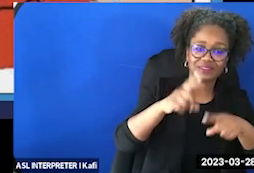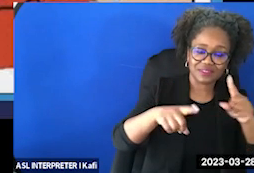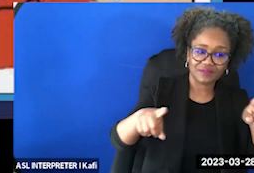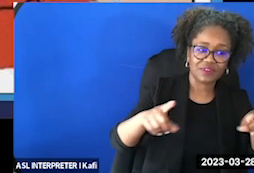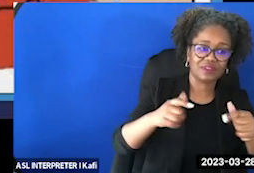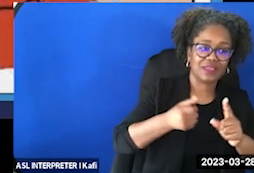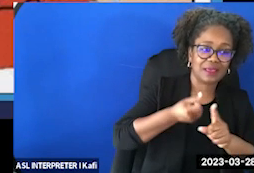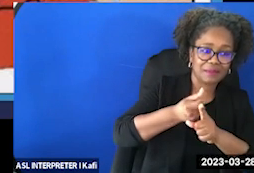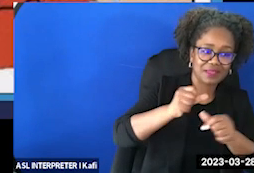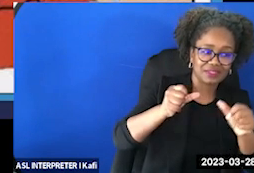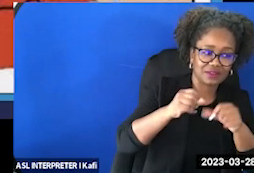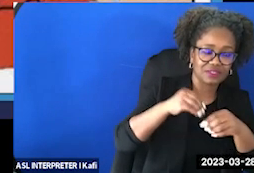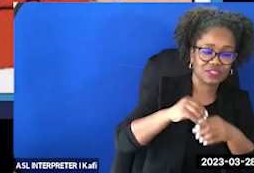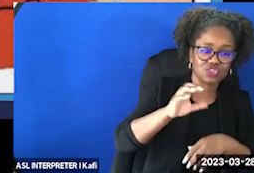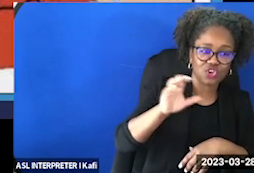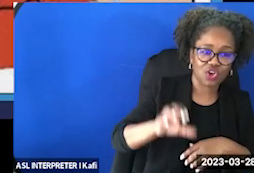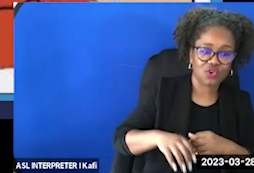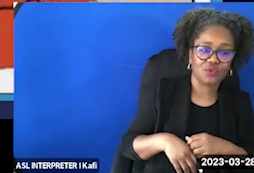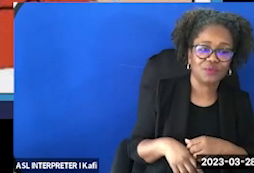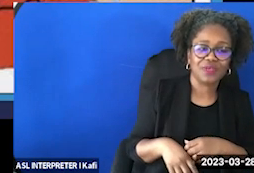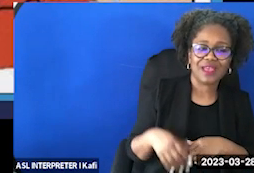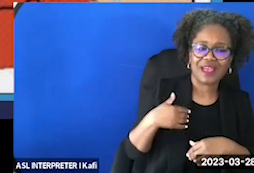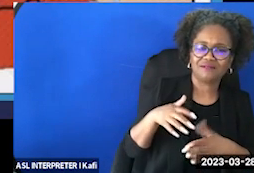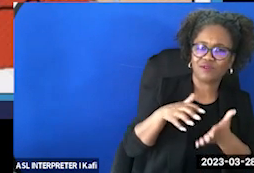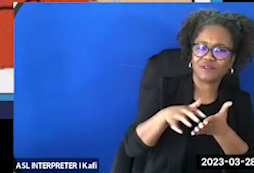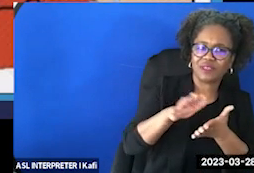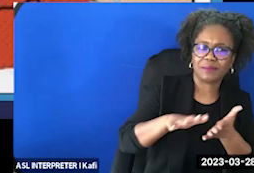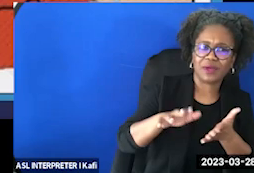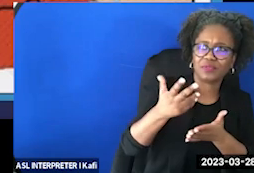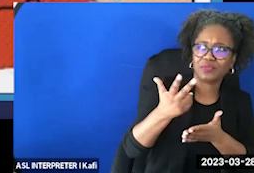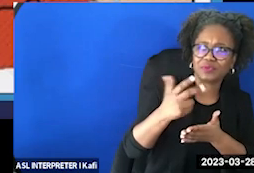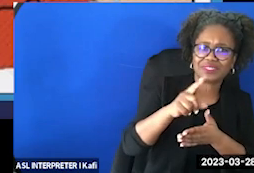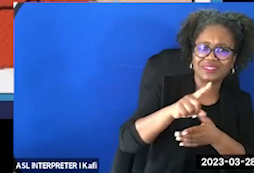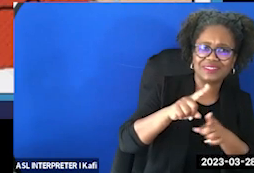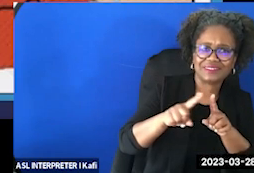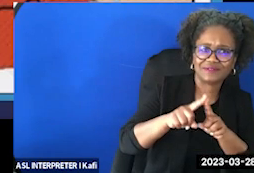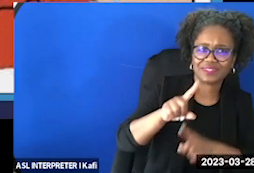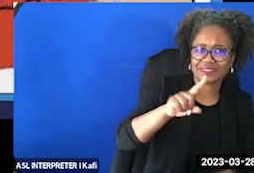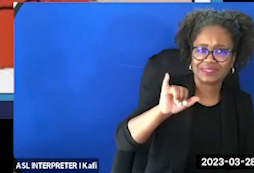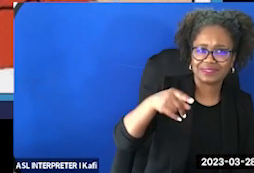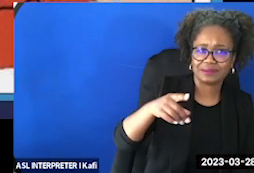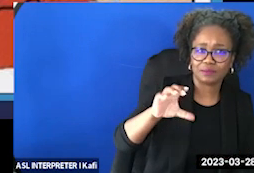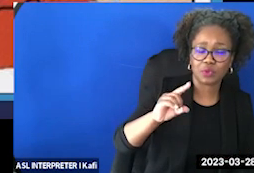Debbie Stine, Science & Technology Policy Academy: it's just these 13 different zip codes. and then then we have